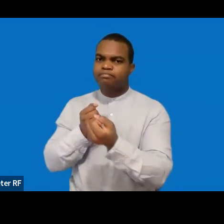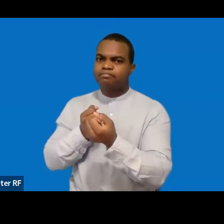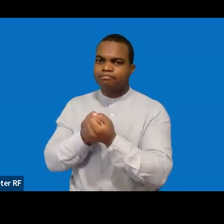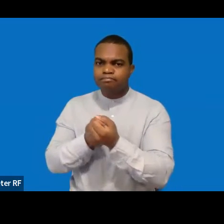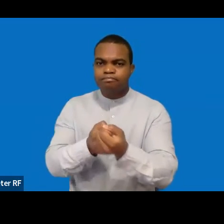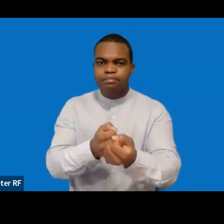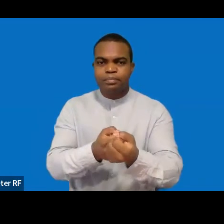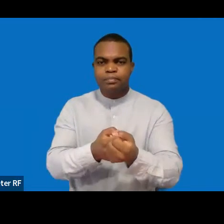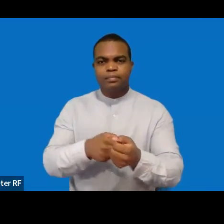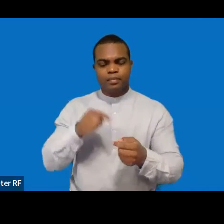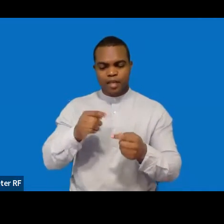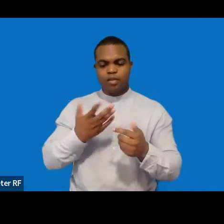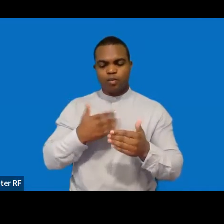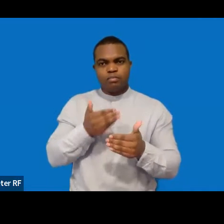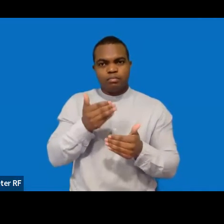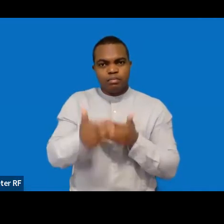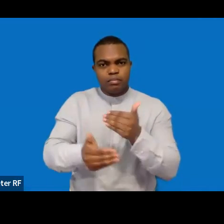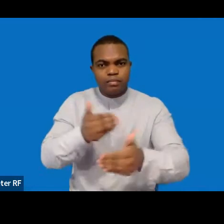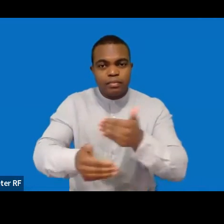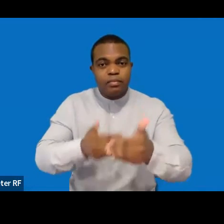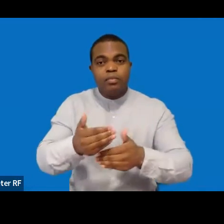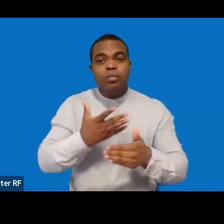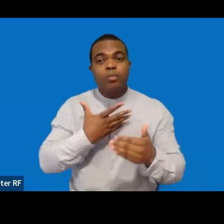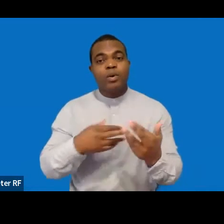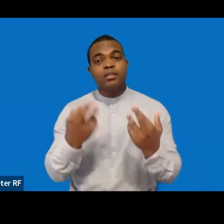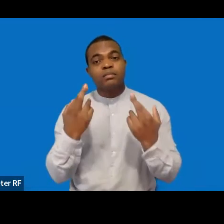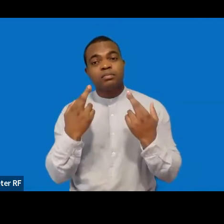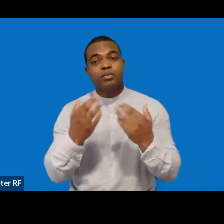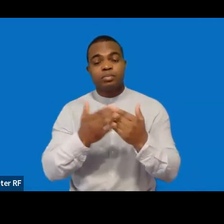We are cooperating on this legislation since the very first moment